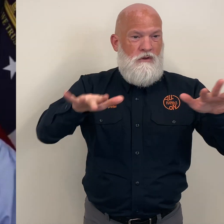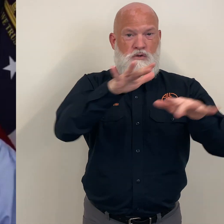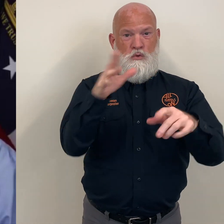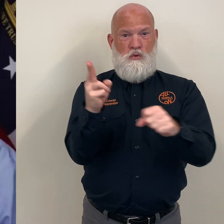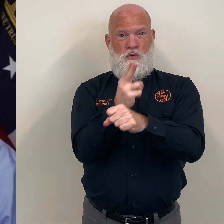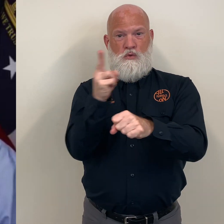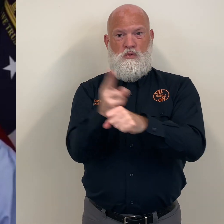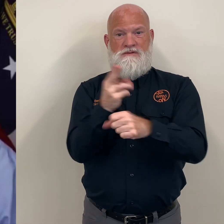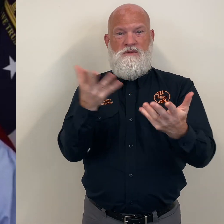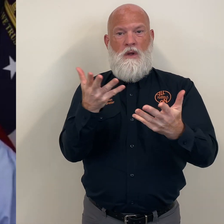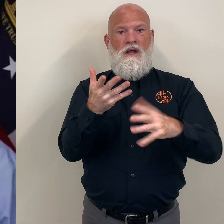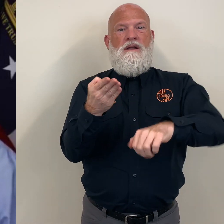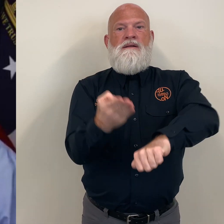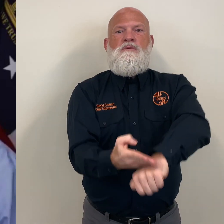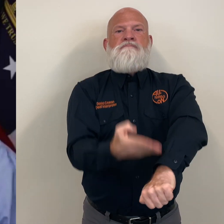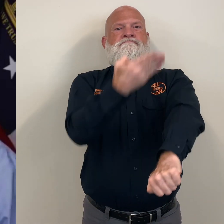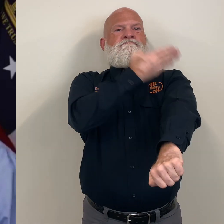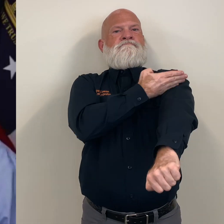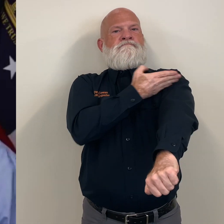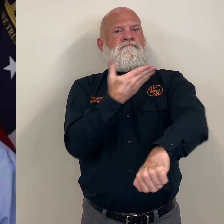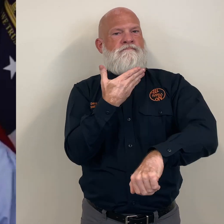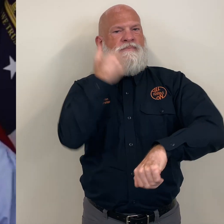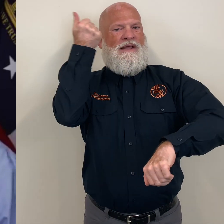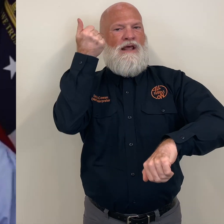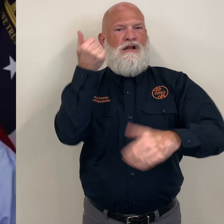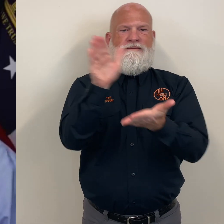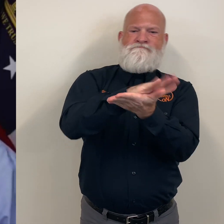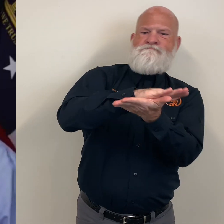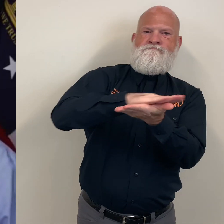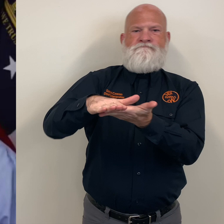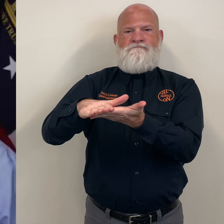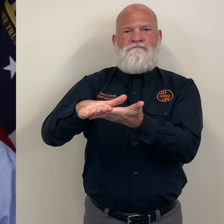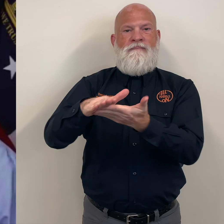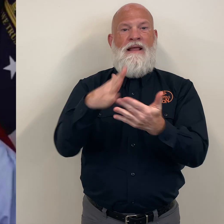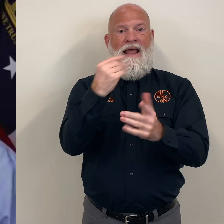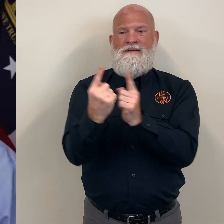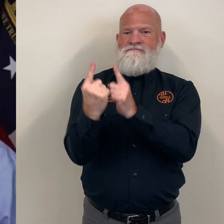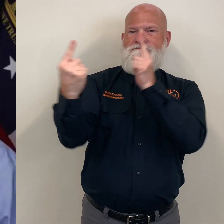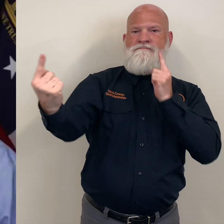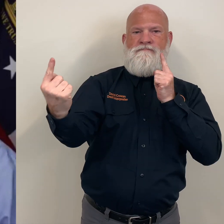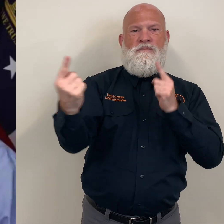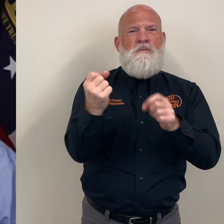enhanced infection control protocols, ensure safer living conditions, and